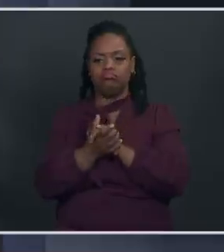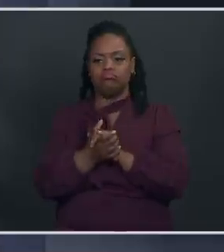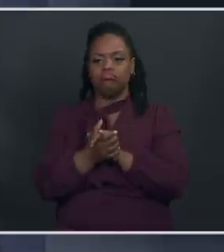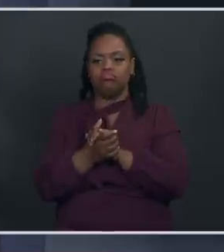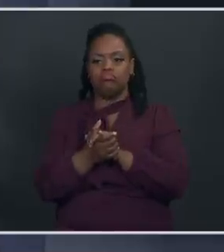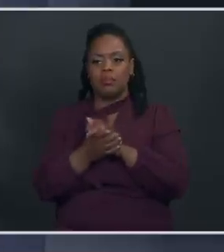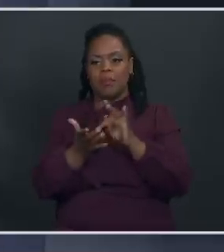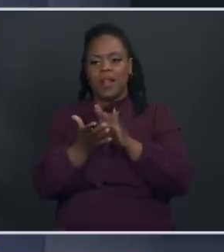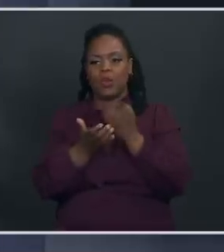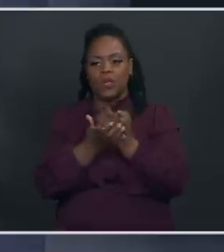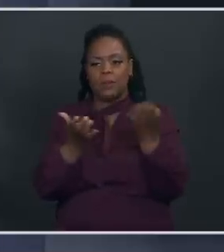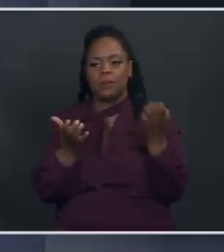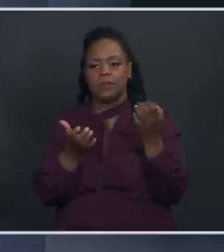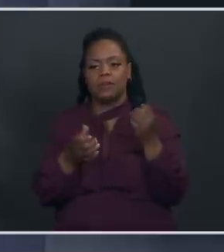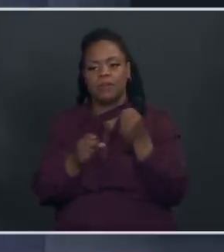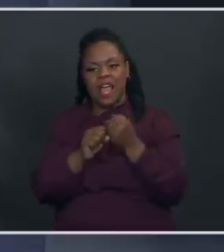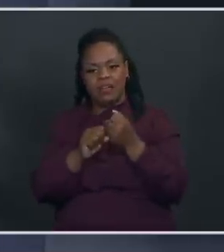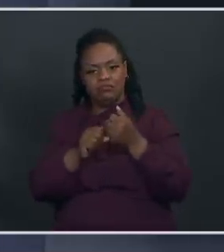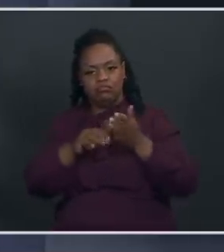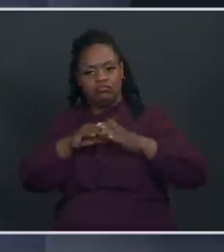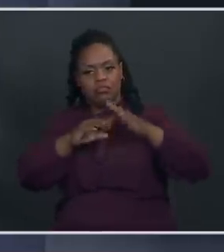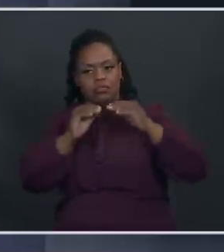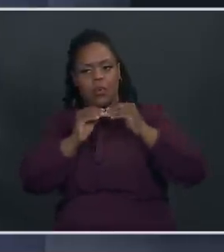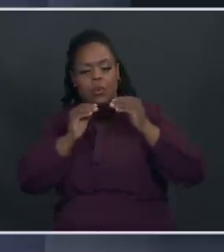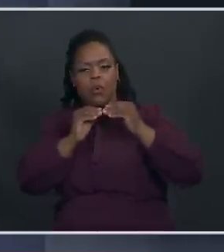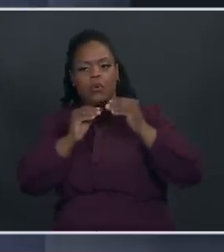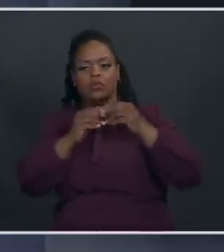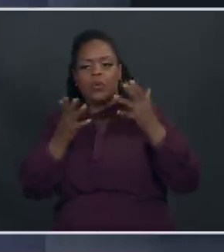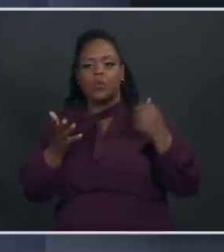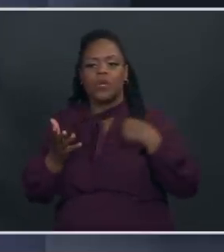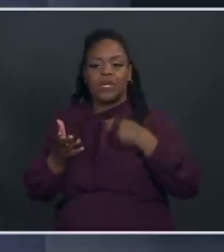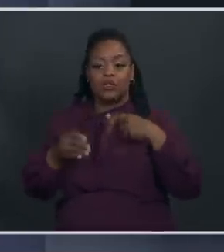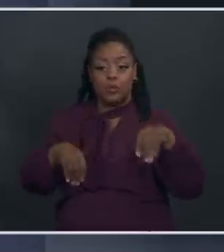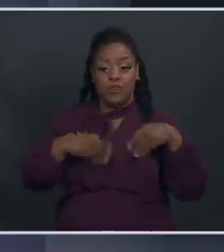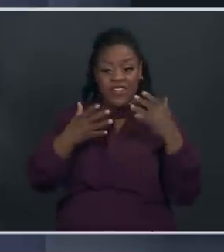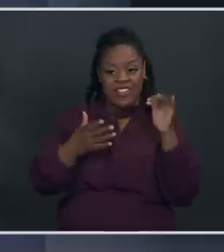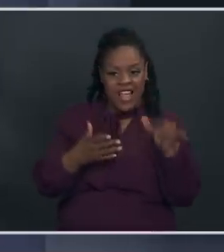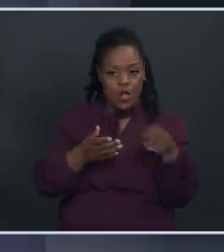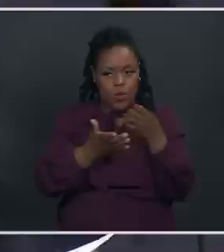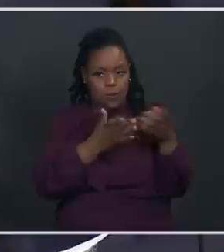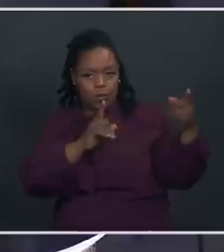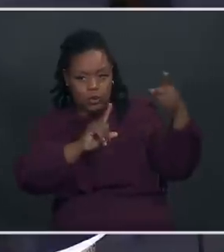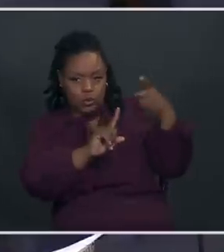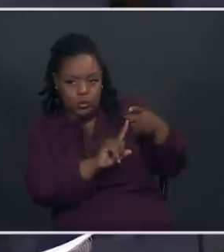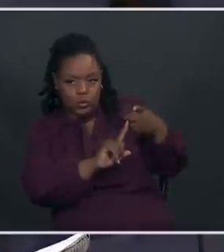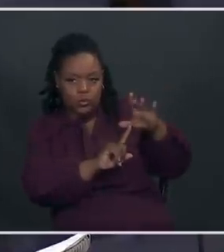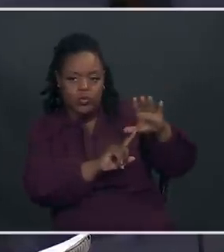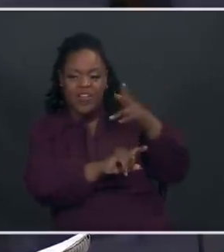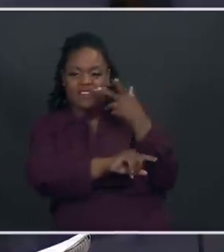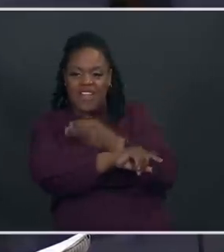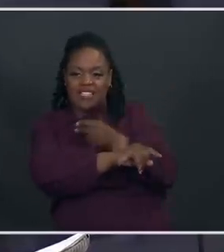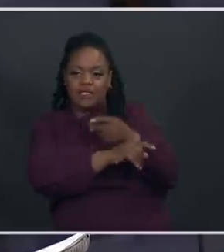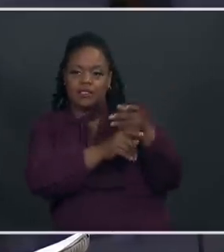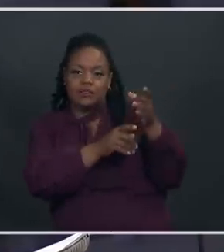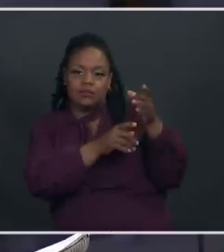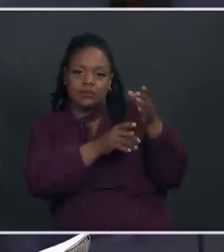that can be used by vaccinators to get these shots in the arms of Americans. The Press: Thanks for clarifying. There was some confusion on the earlier call, which is why I repeated it here.